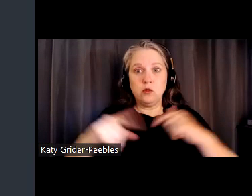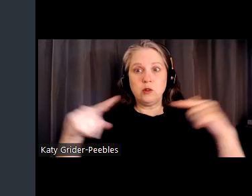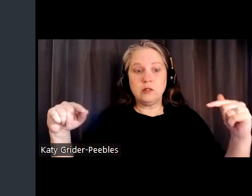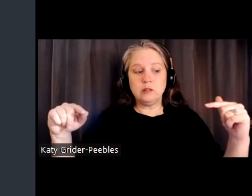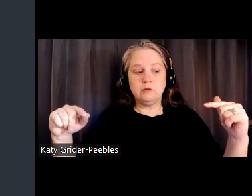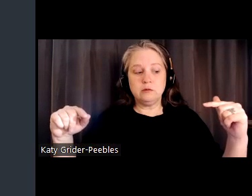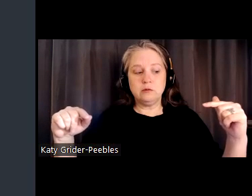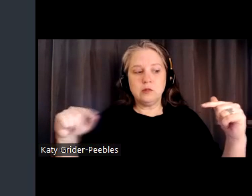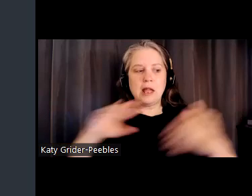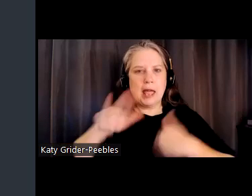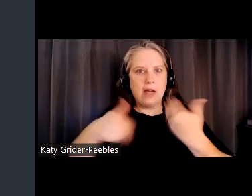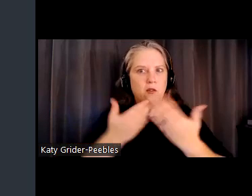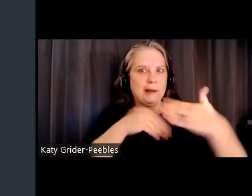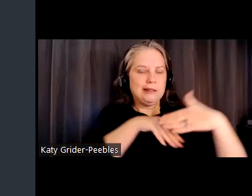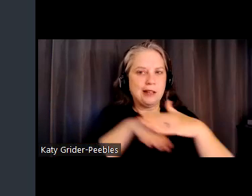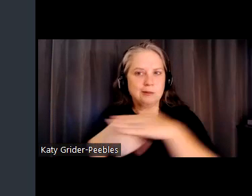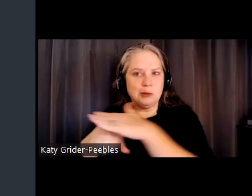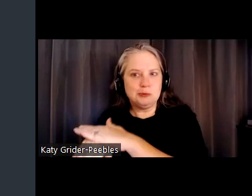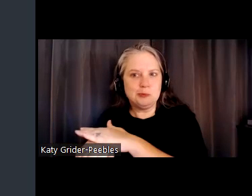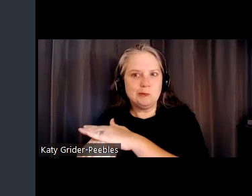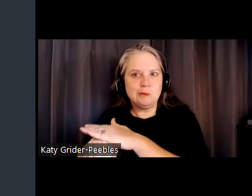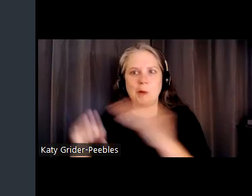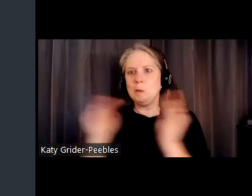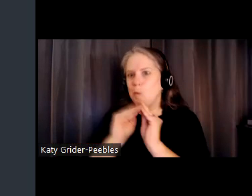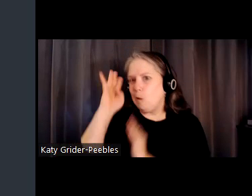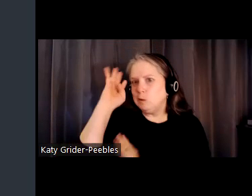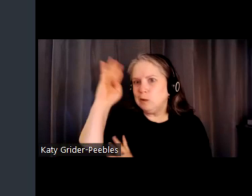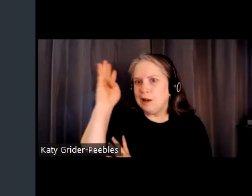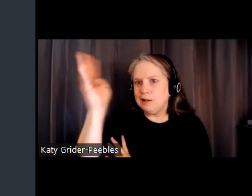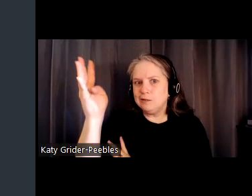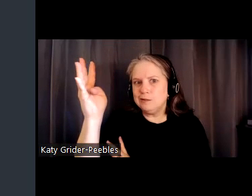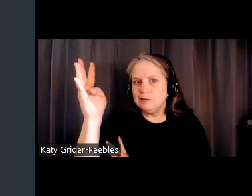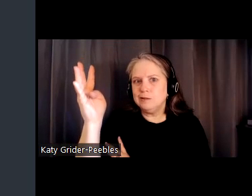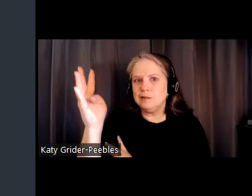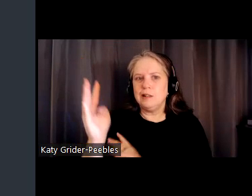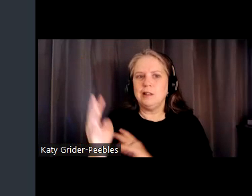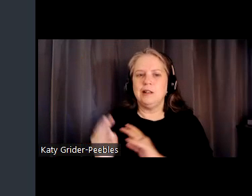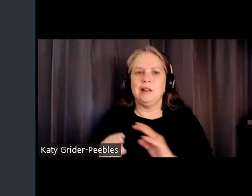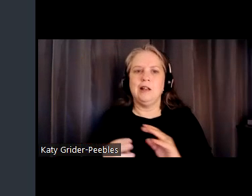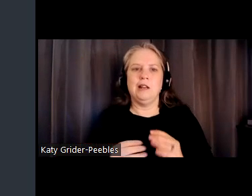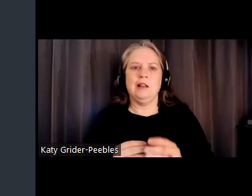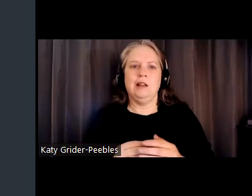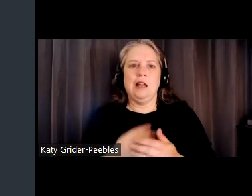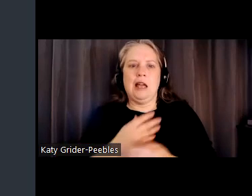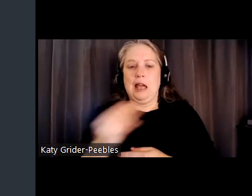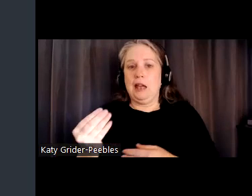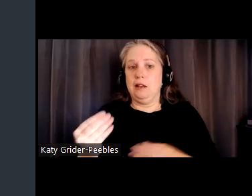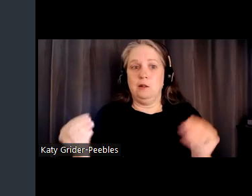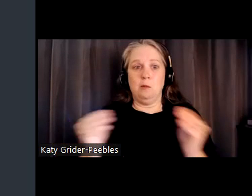It increases creativity and what we are able to do in a space.